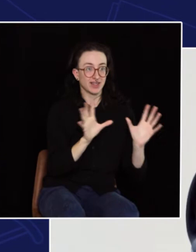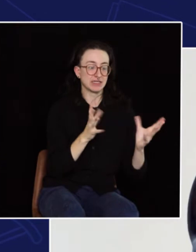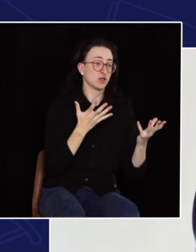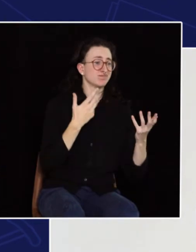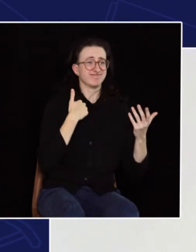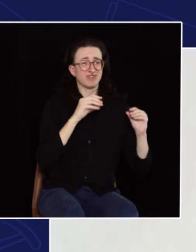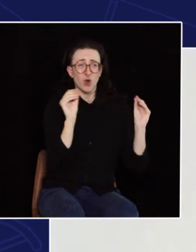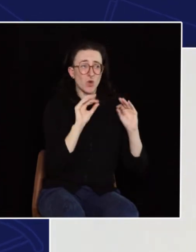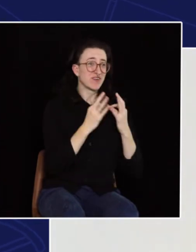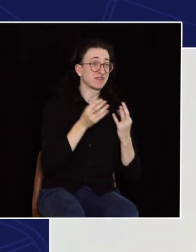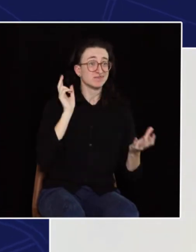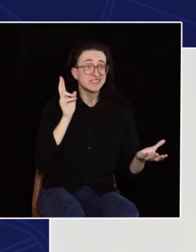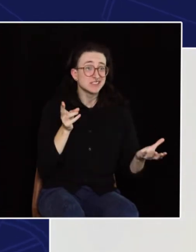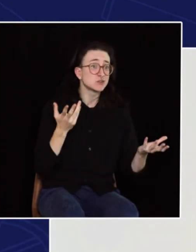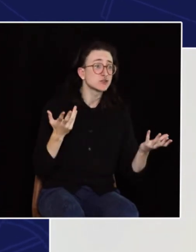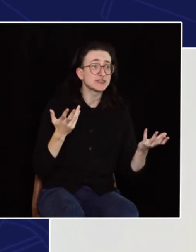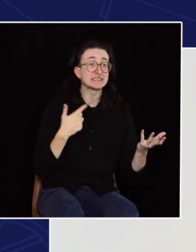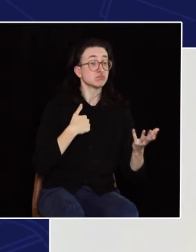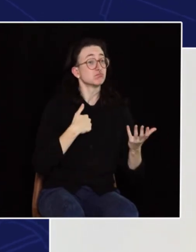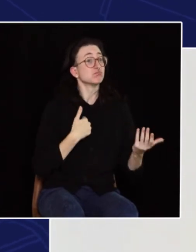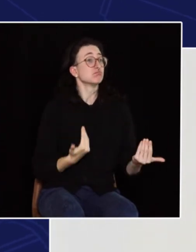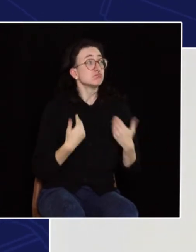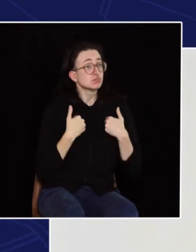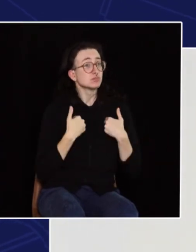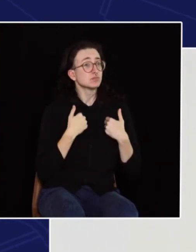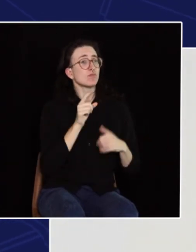No family history, but I have